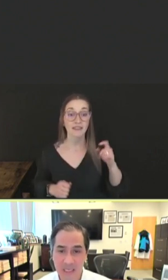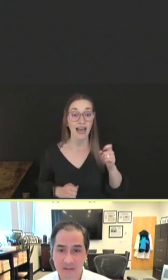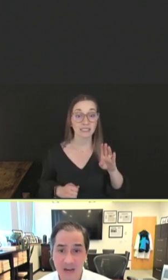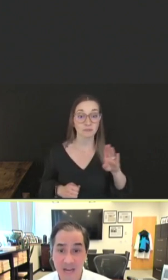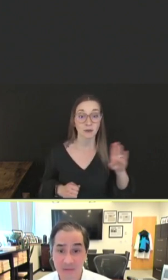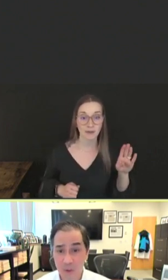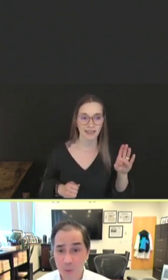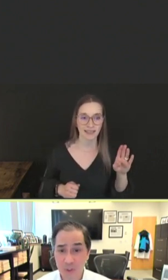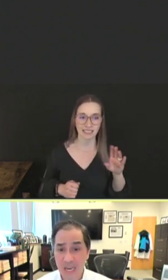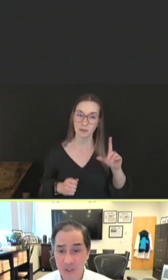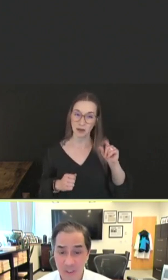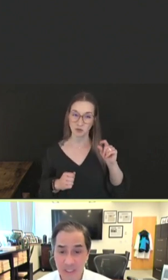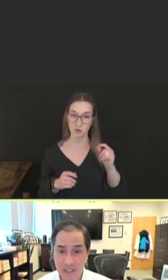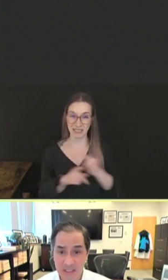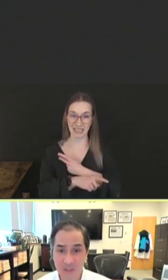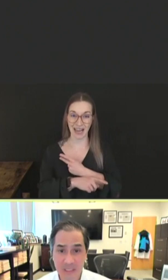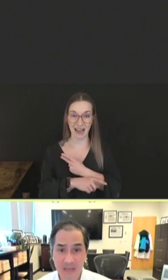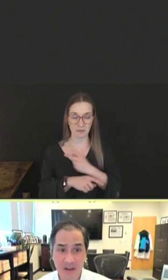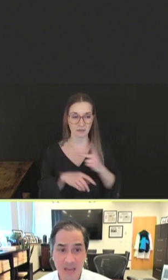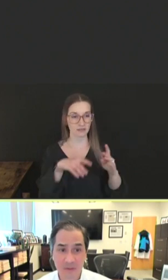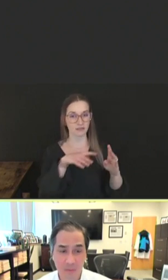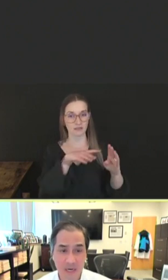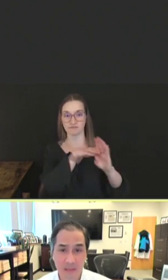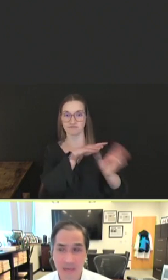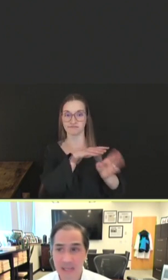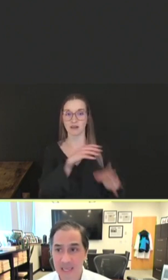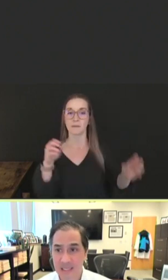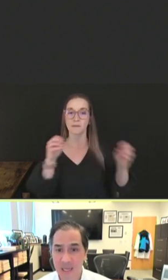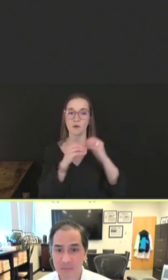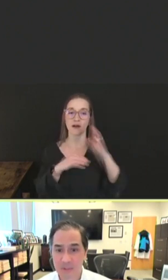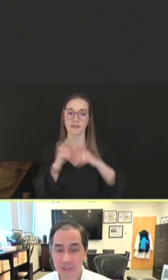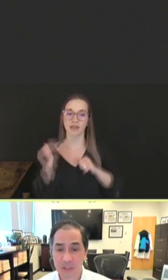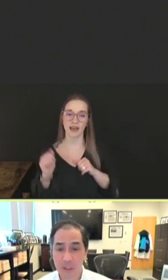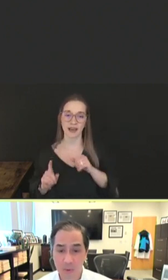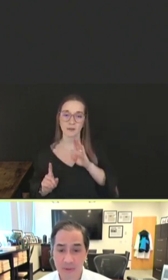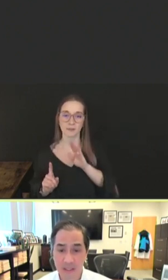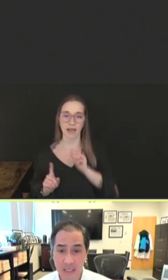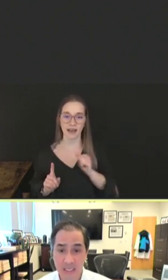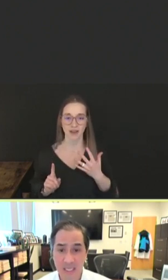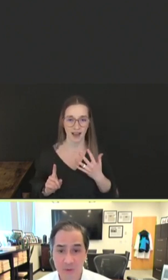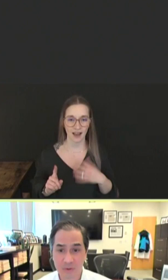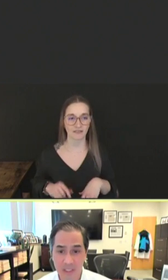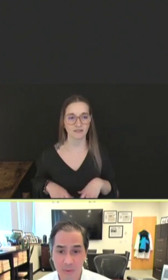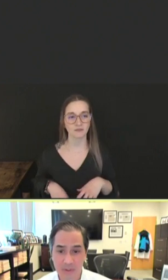BA5. Which actually, since BA5 is already about 10 times lower than the ancestral sequence,